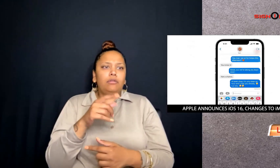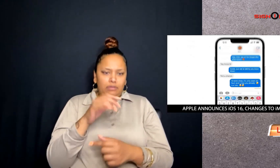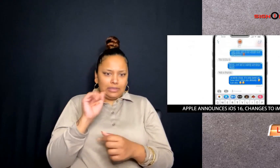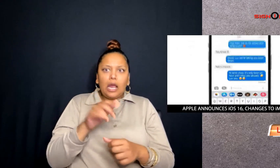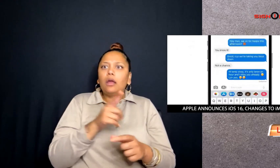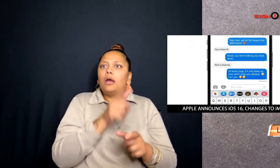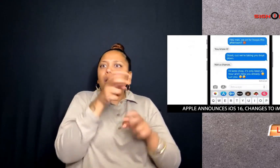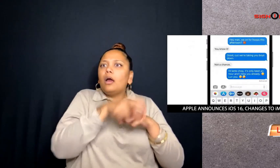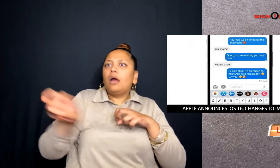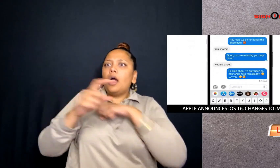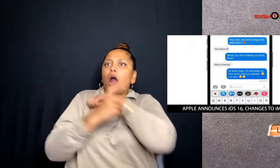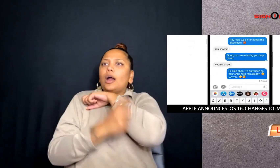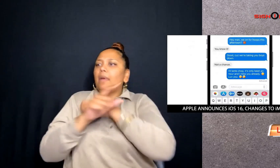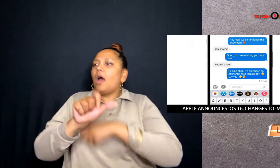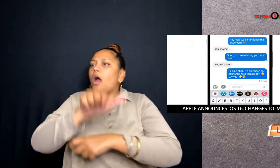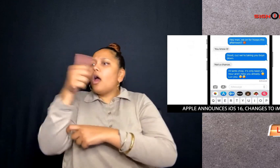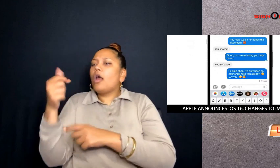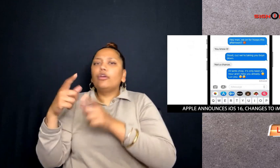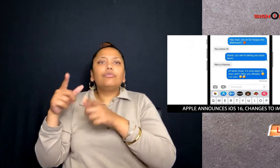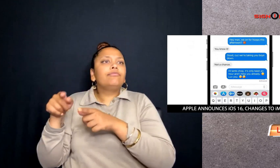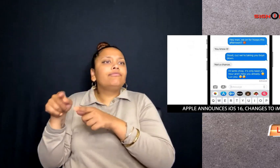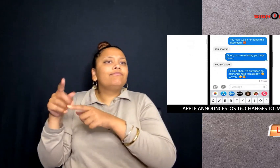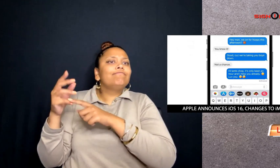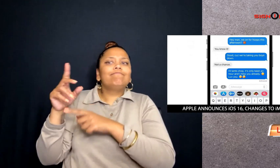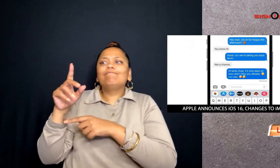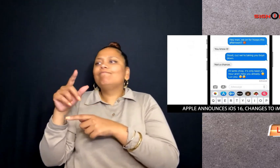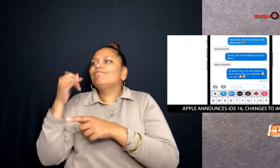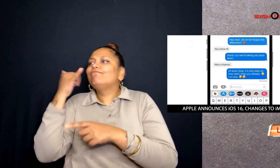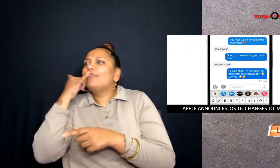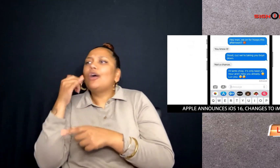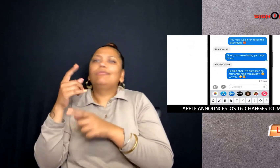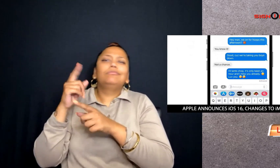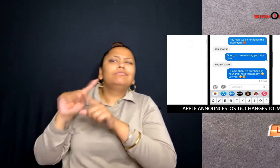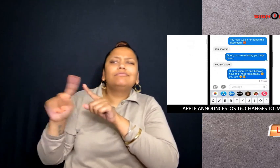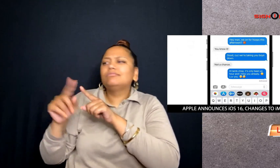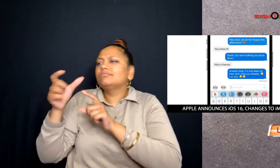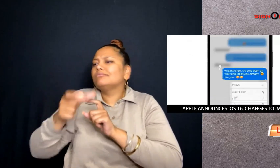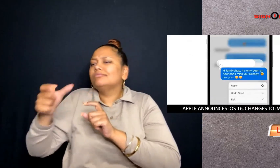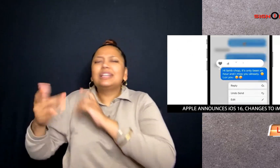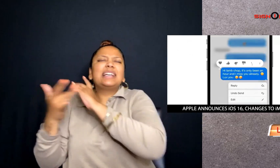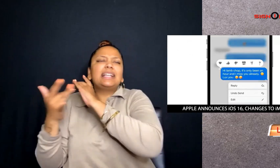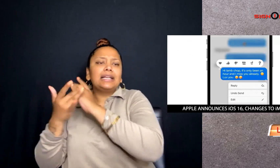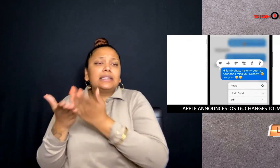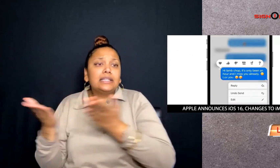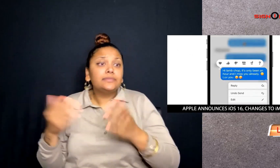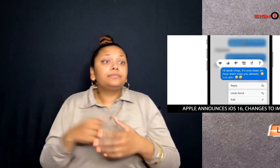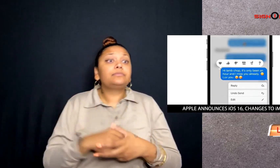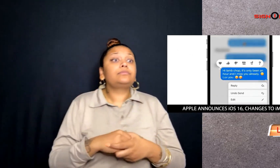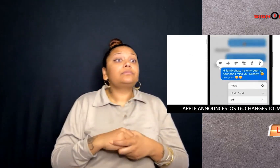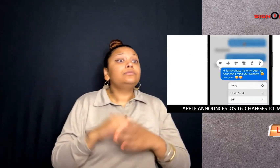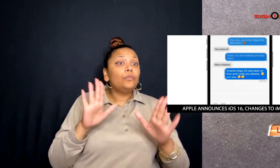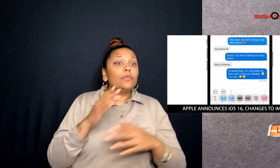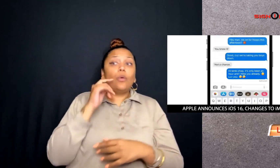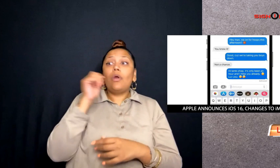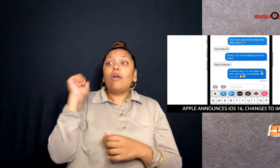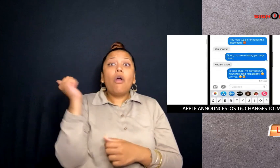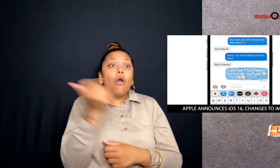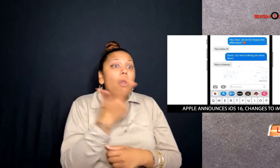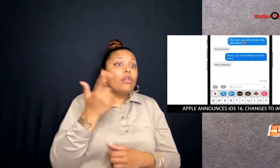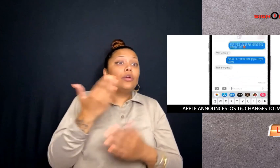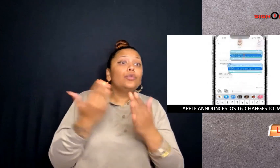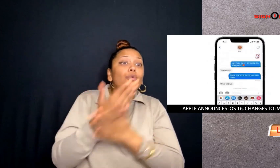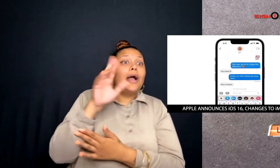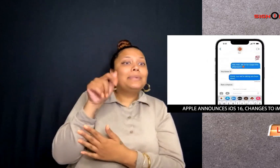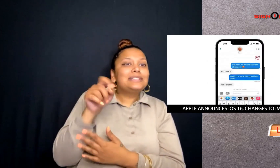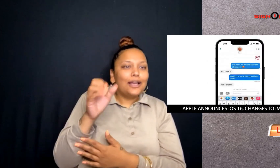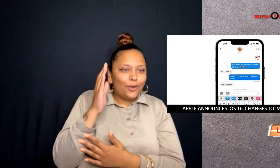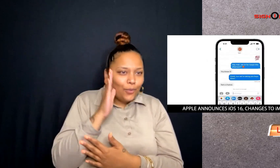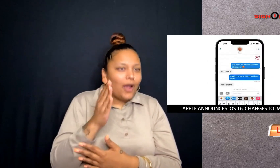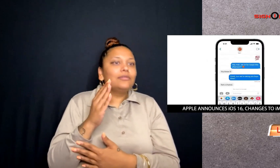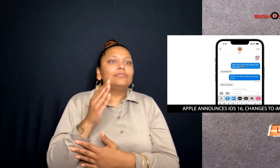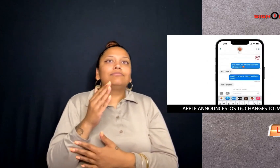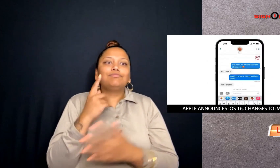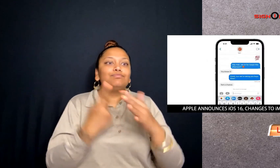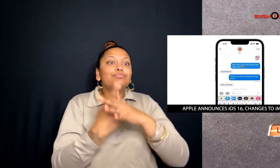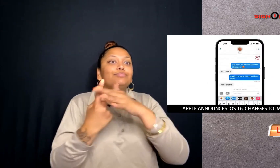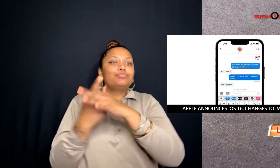to share Safari tabs and handoff Facetime calls to other devices all the updates will